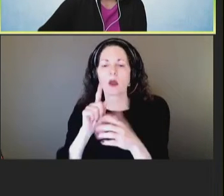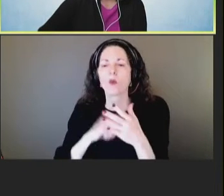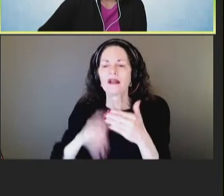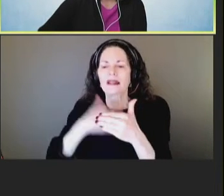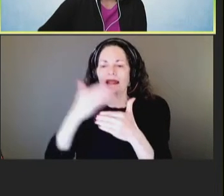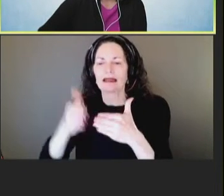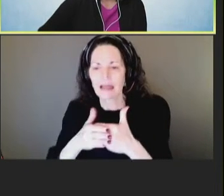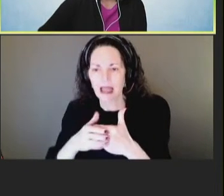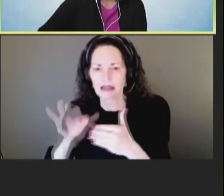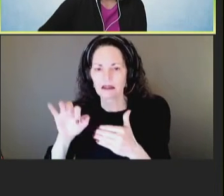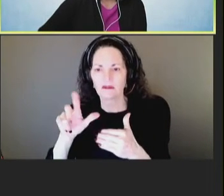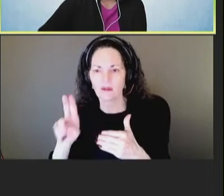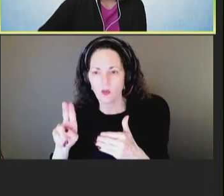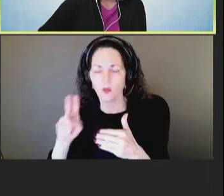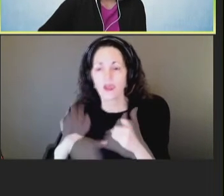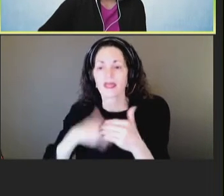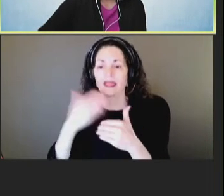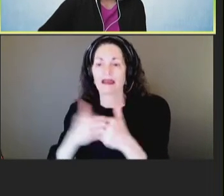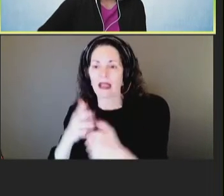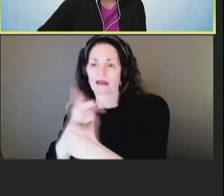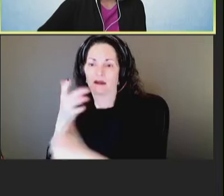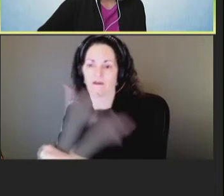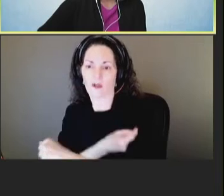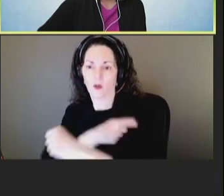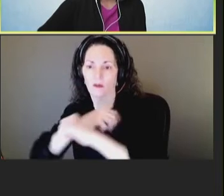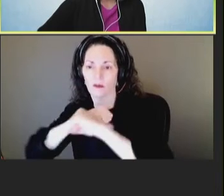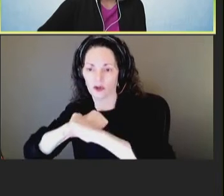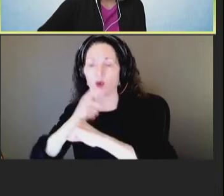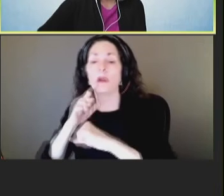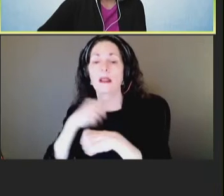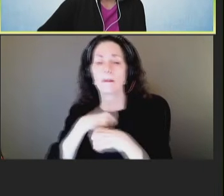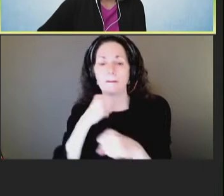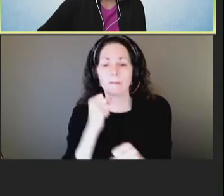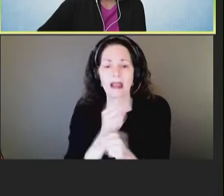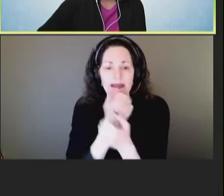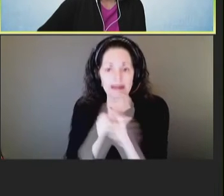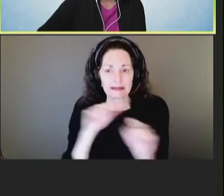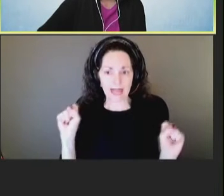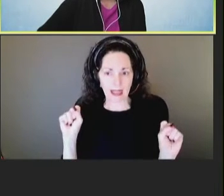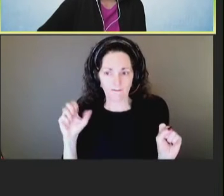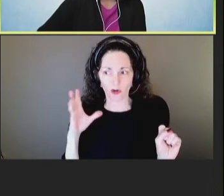to enable the manufacturer's safe and effective vaccines against novel influenza viruses,